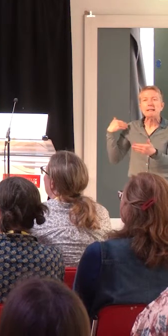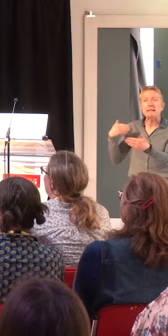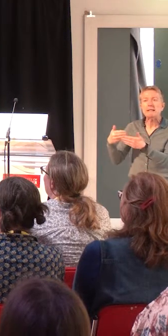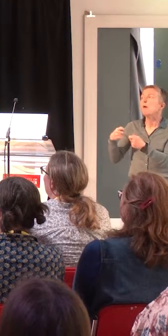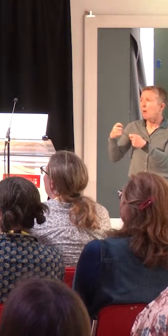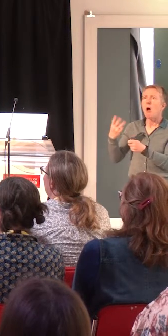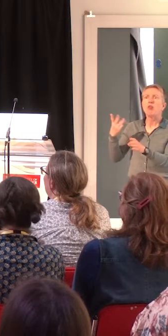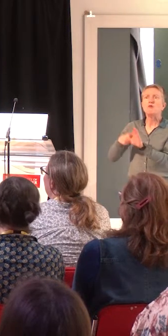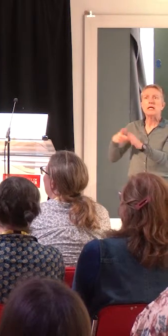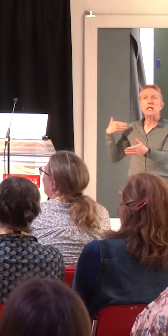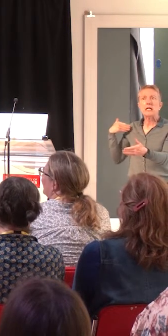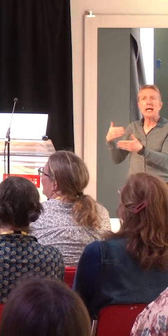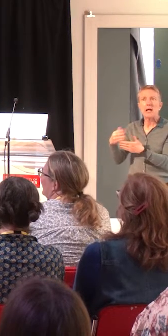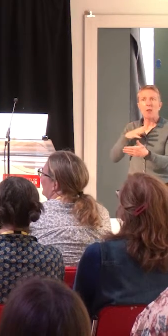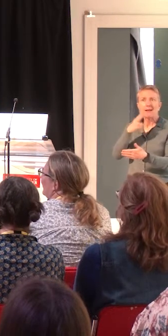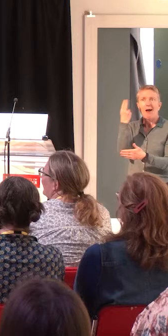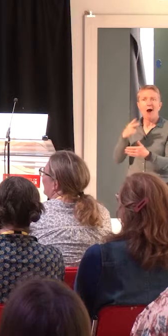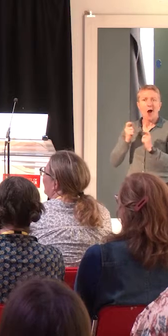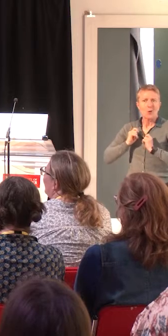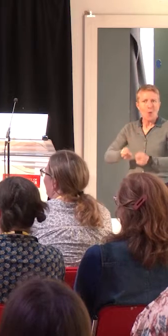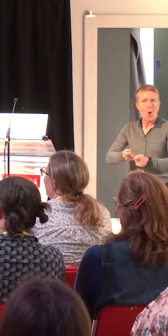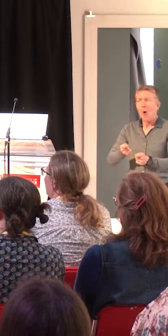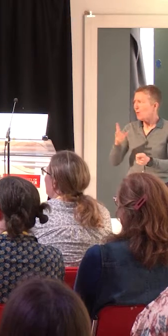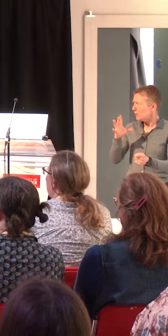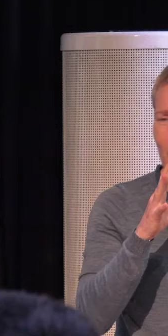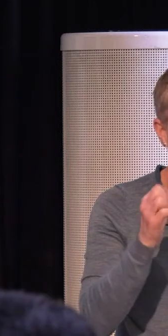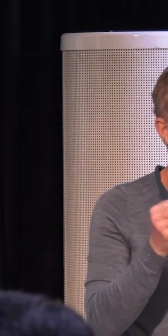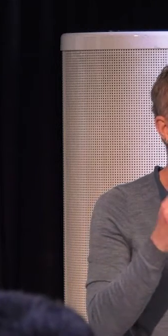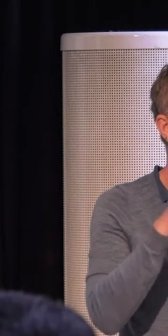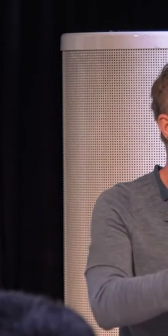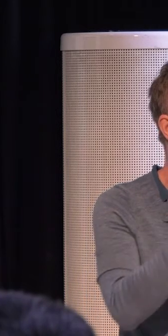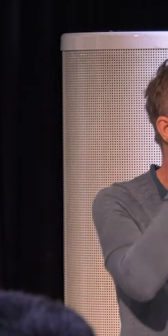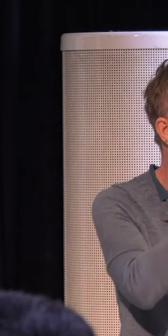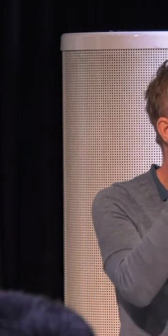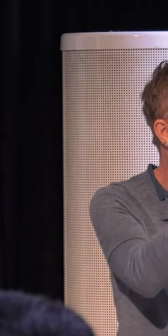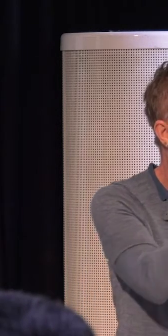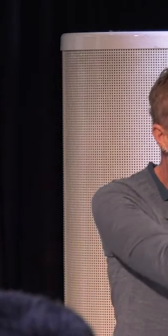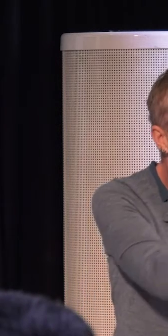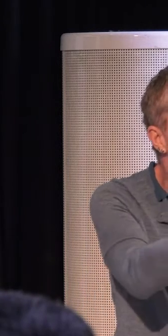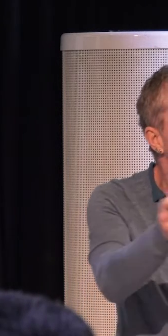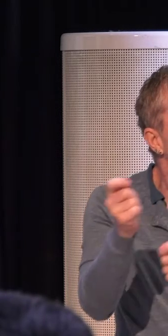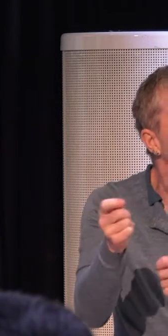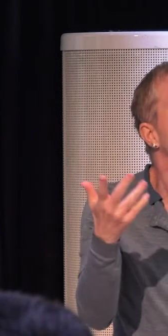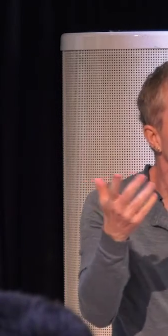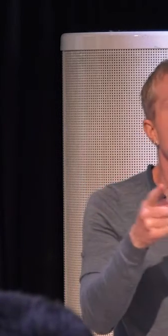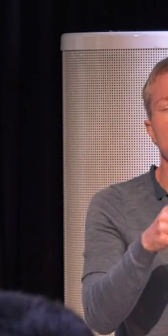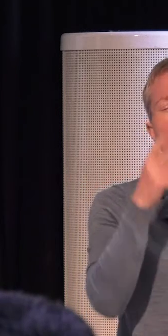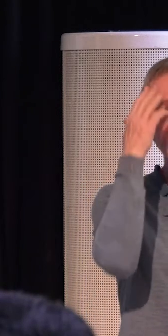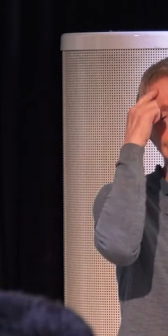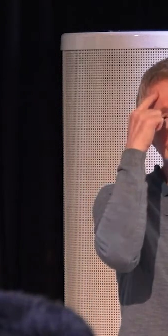with over 100 certificates achieved for our students. To continue their fantastic work, the school created a series of sessions